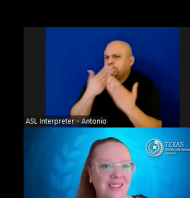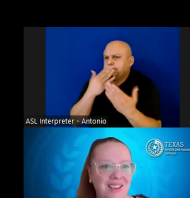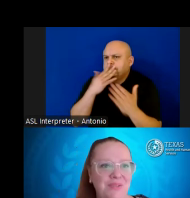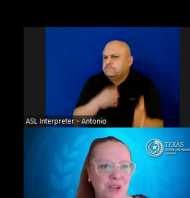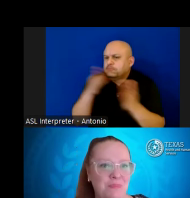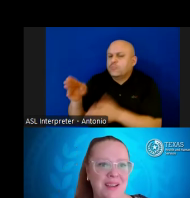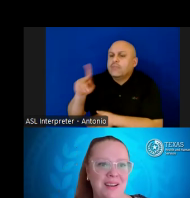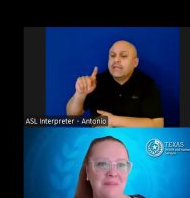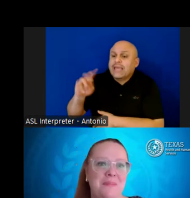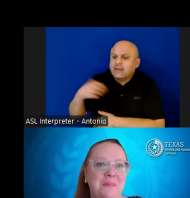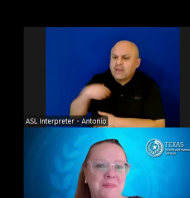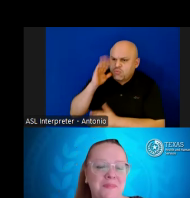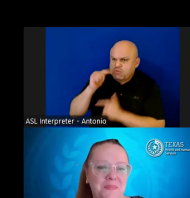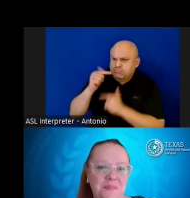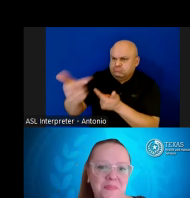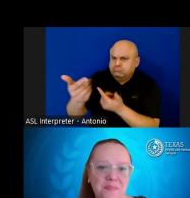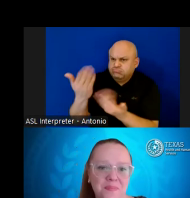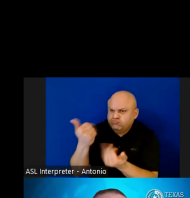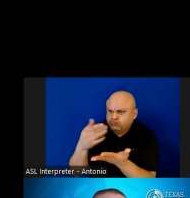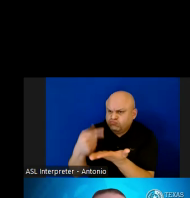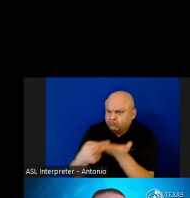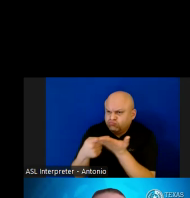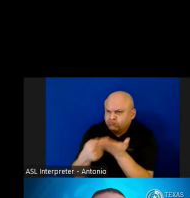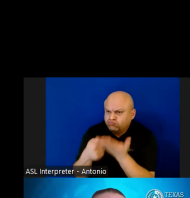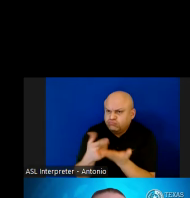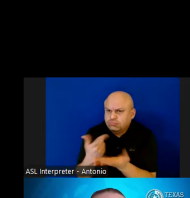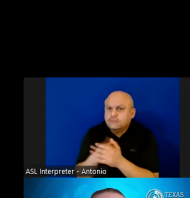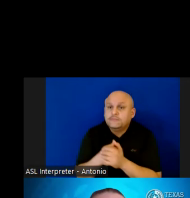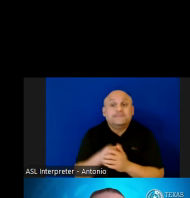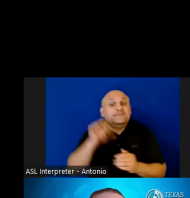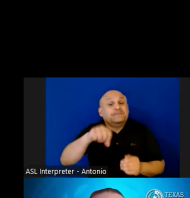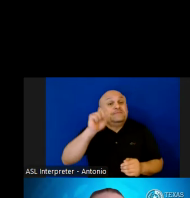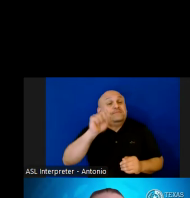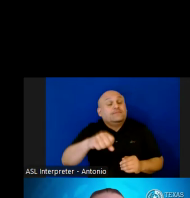Thanks Libby. Kate, I'll let you jump in.